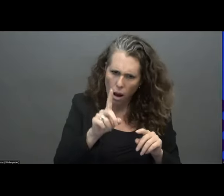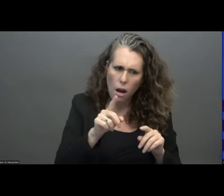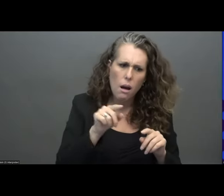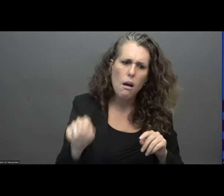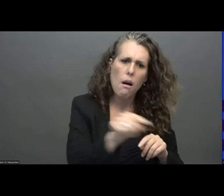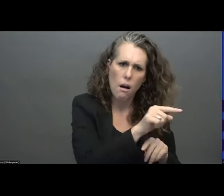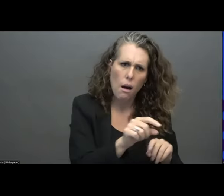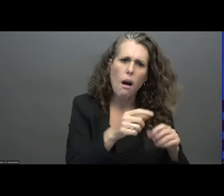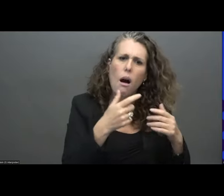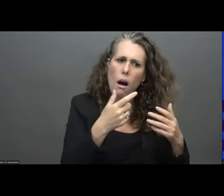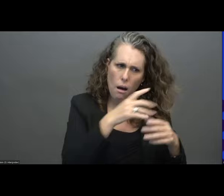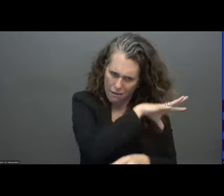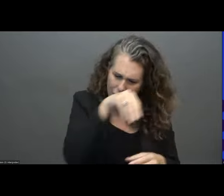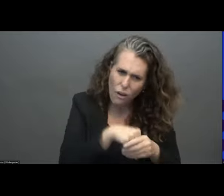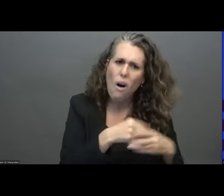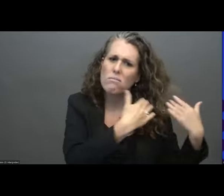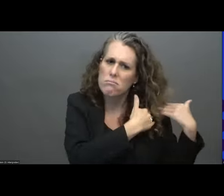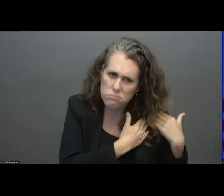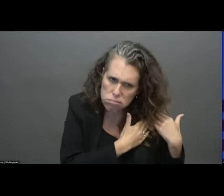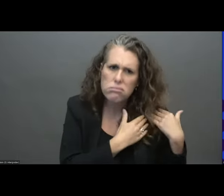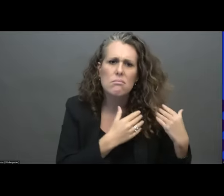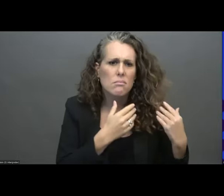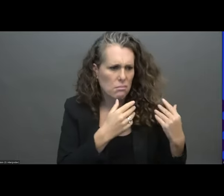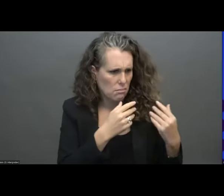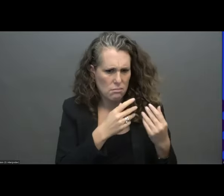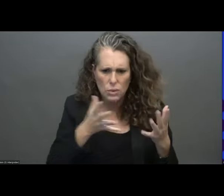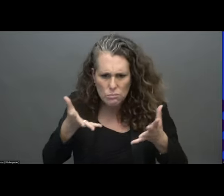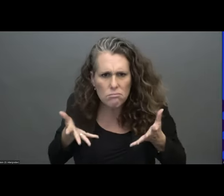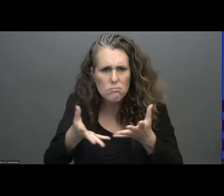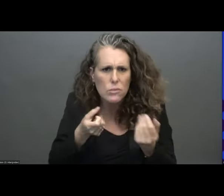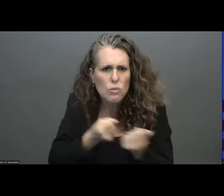wrote play a role in promoting the employment 16:03:53 of persons with disabilities in the